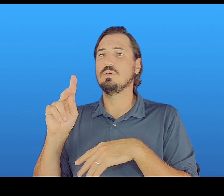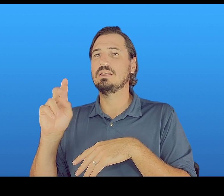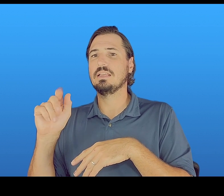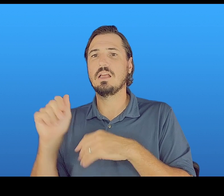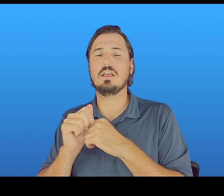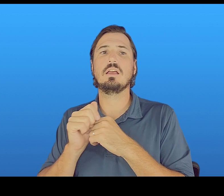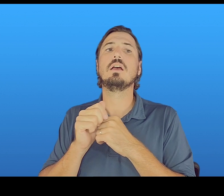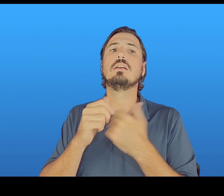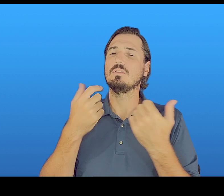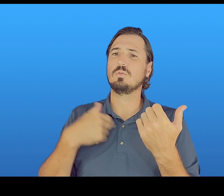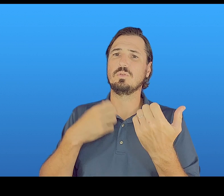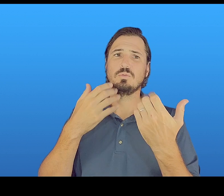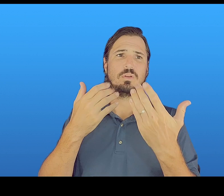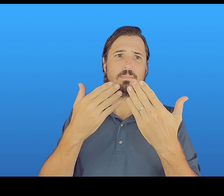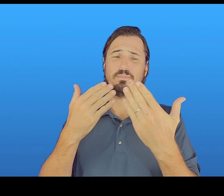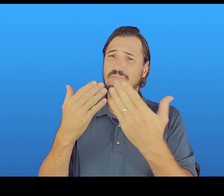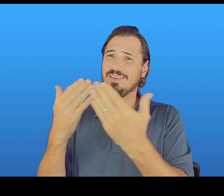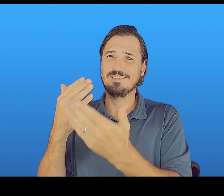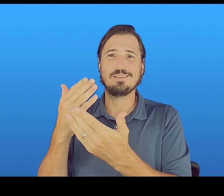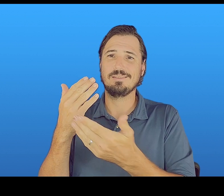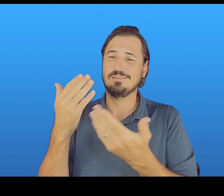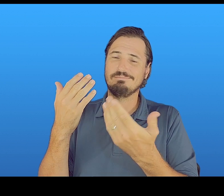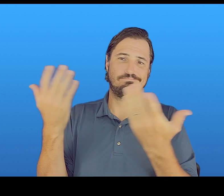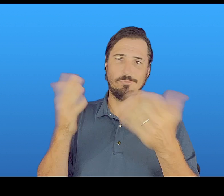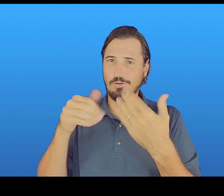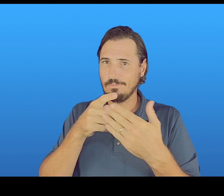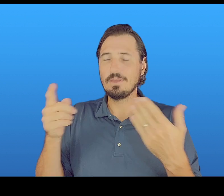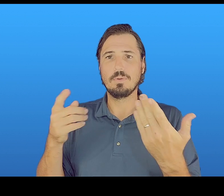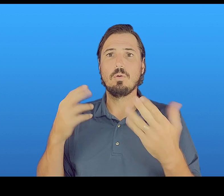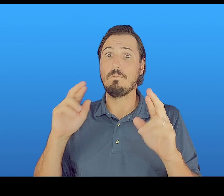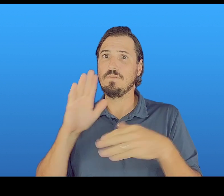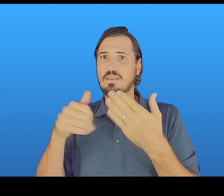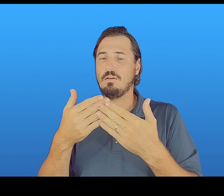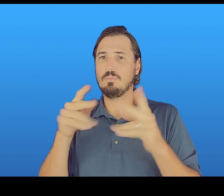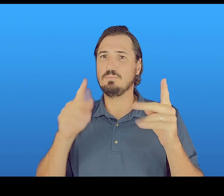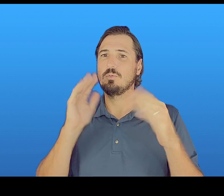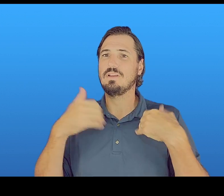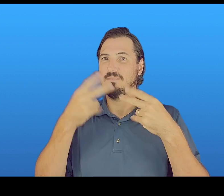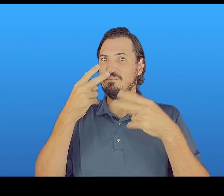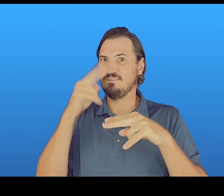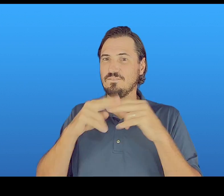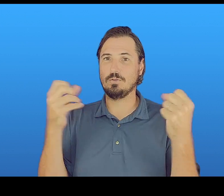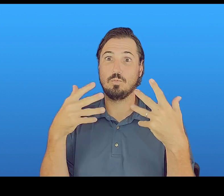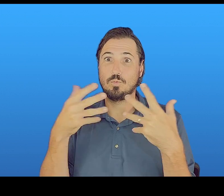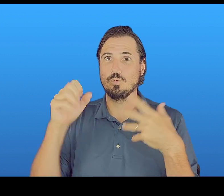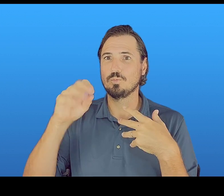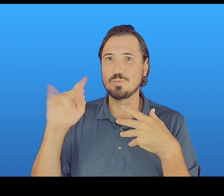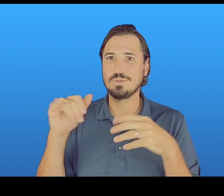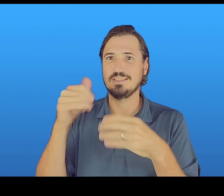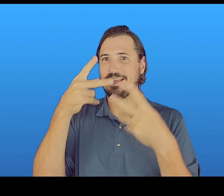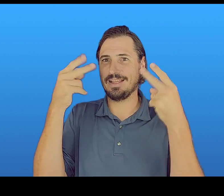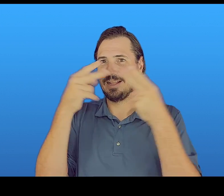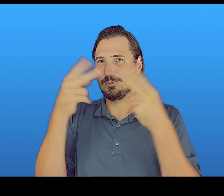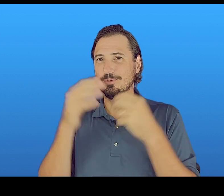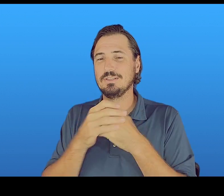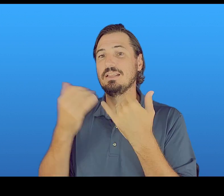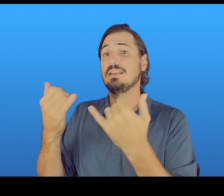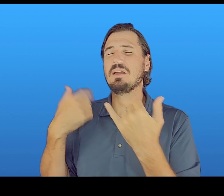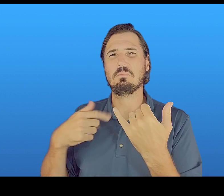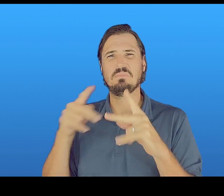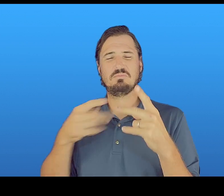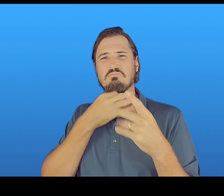We’re looking forward to Halloween this weekend, and we want everyone to have a safe, enjoyable, and spooky evening. A lot of parents are asking what’s safe for kids to do this year. For